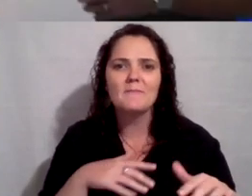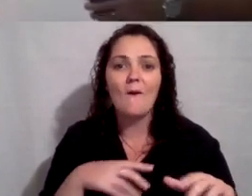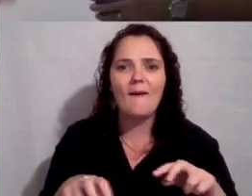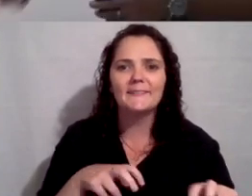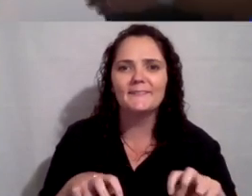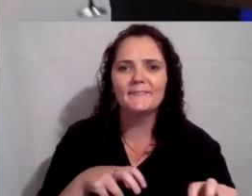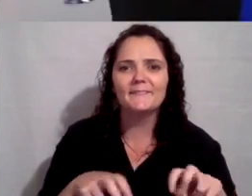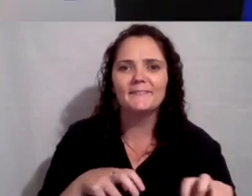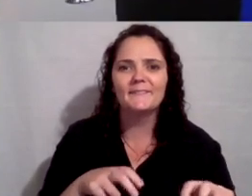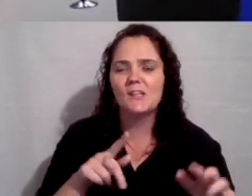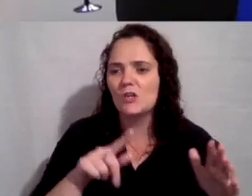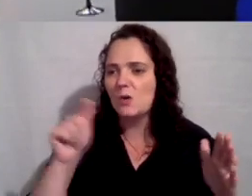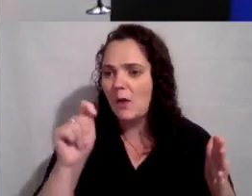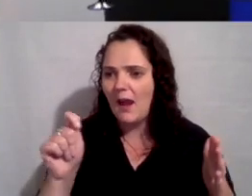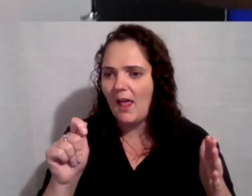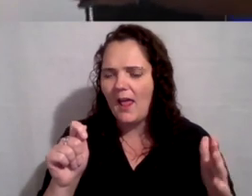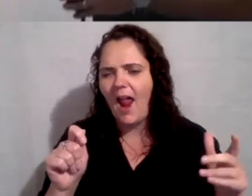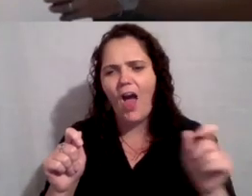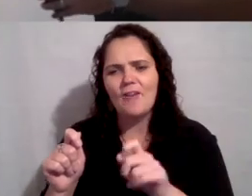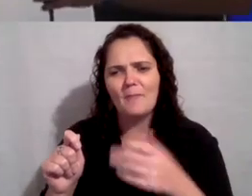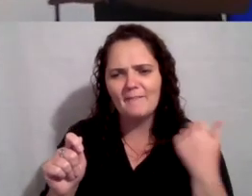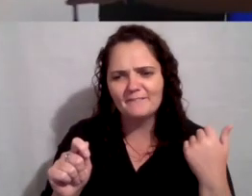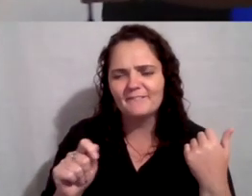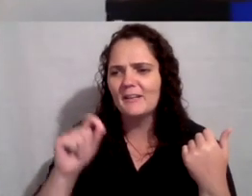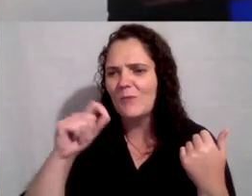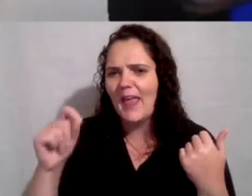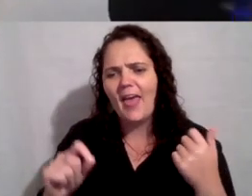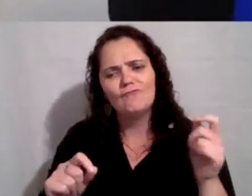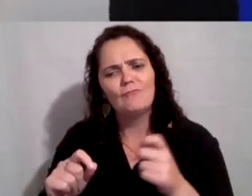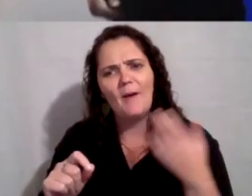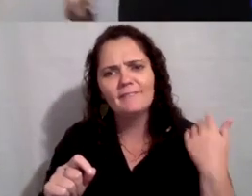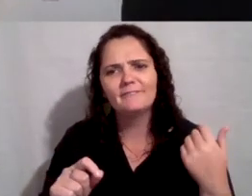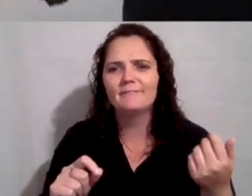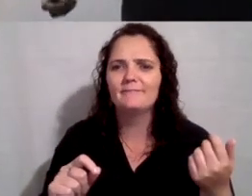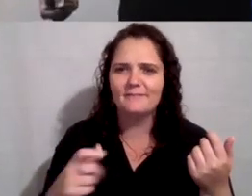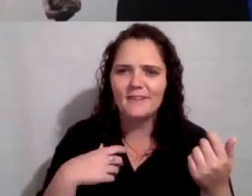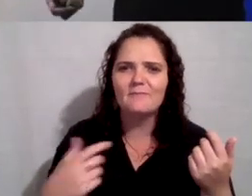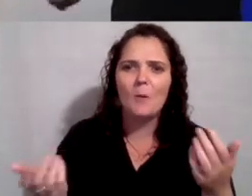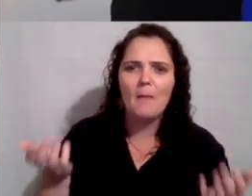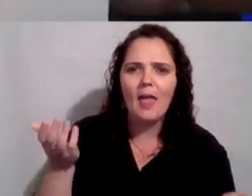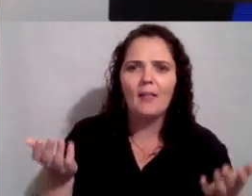putting the material in then you're taking it back out and you're putting it in and you're taking it back out again and so you're constantly working back